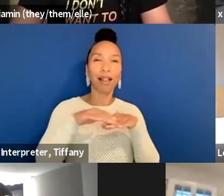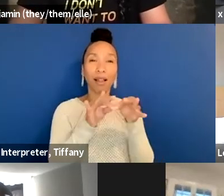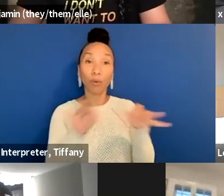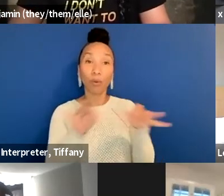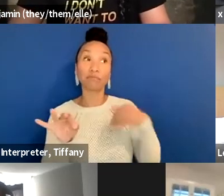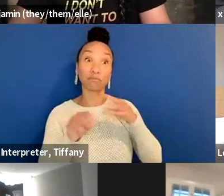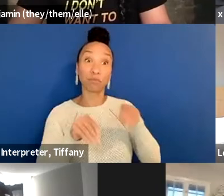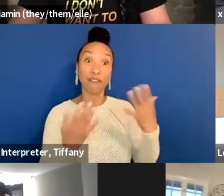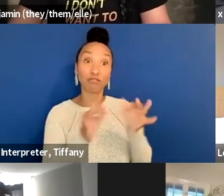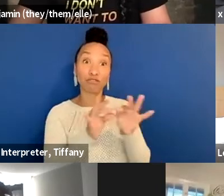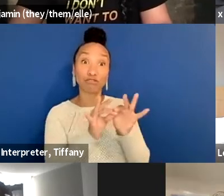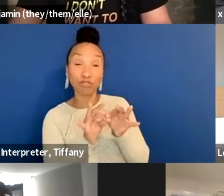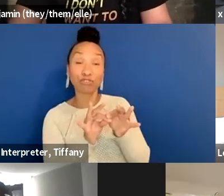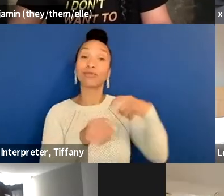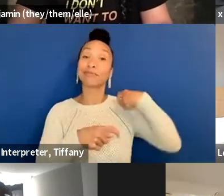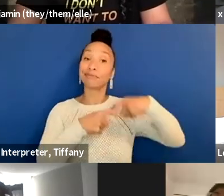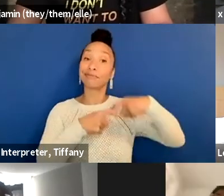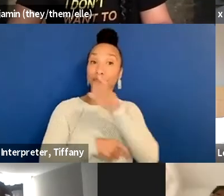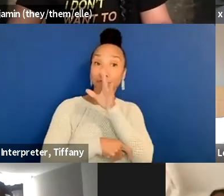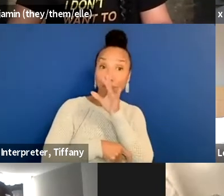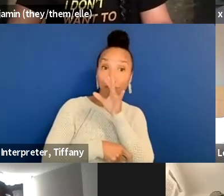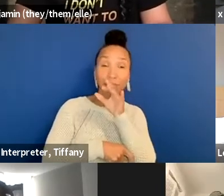Interpreter Sayuri Gomez: Right after this announcement, we will activate the interpretation feature.